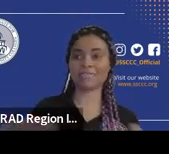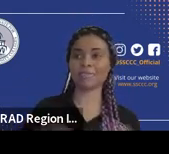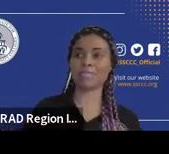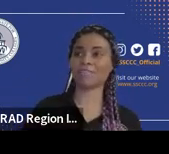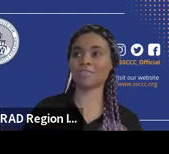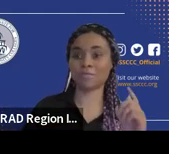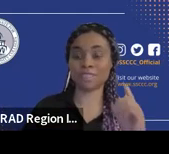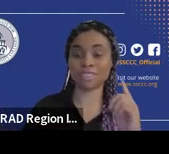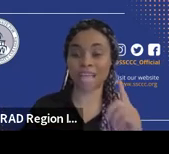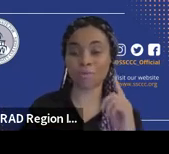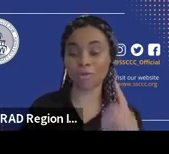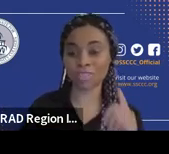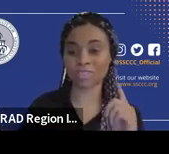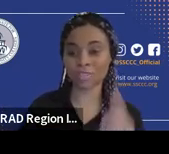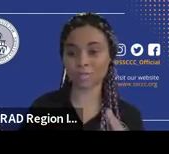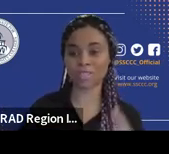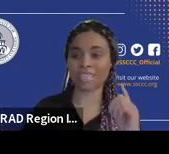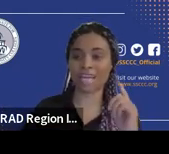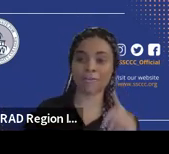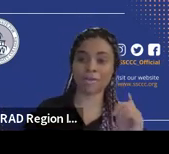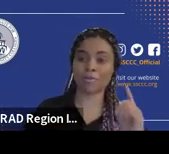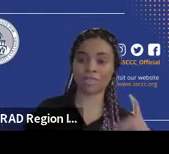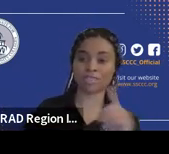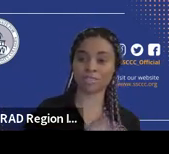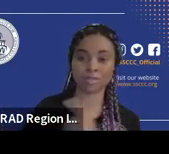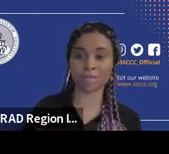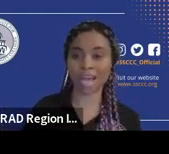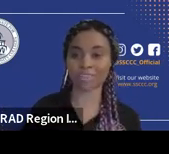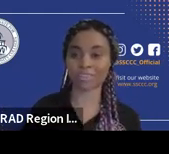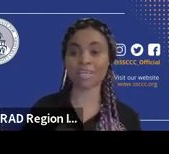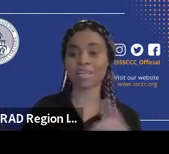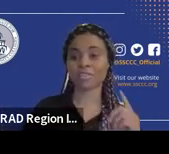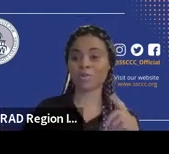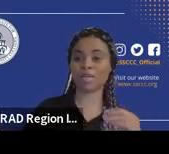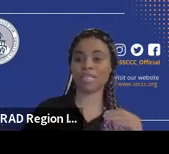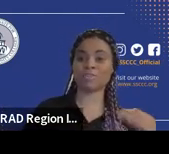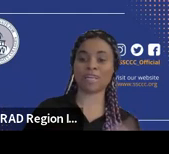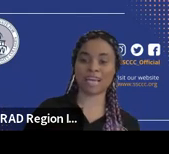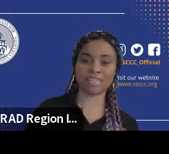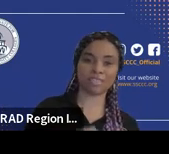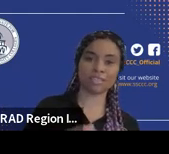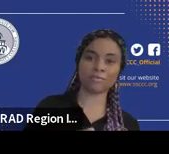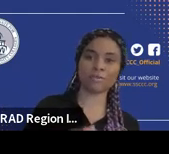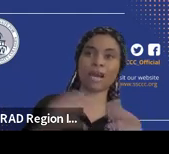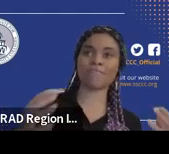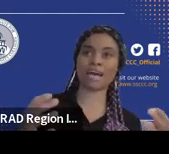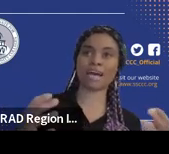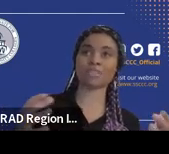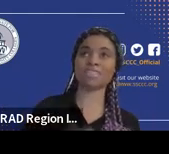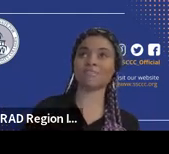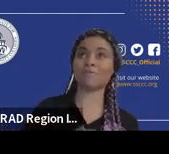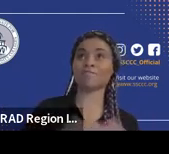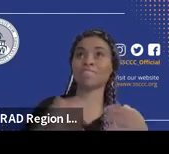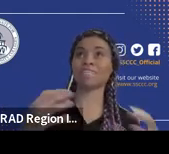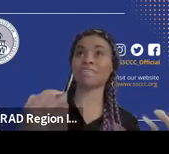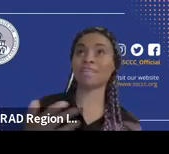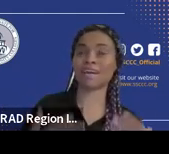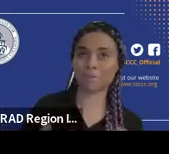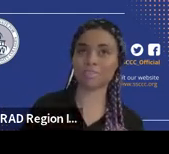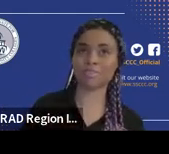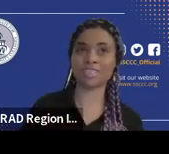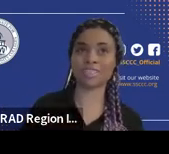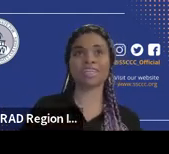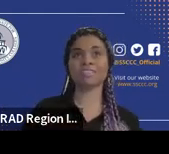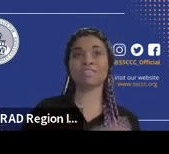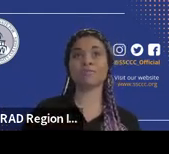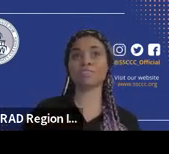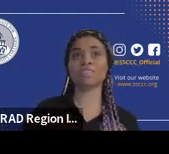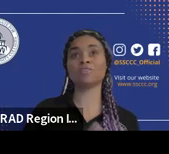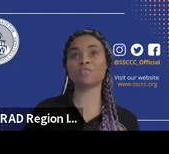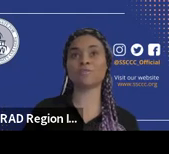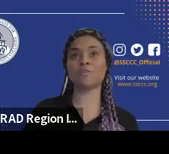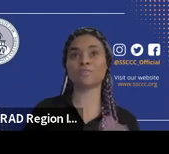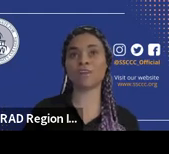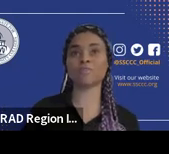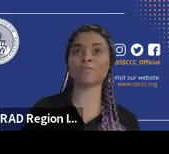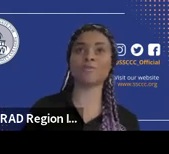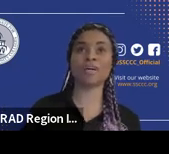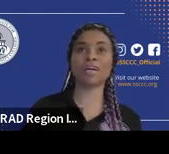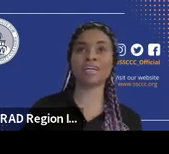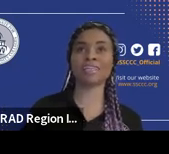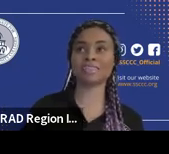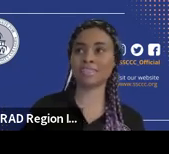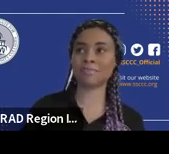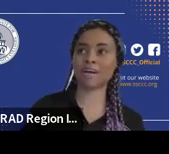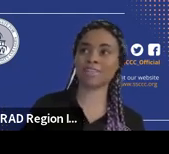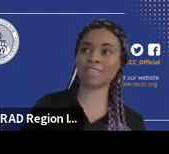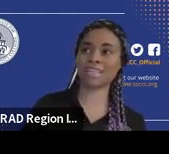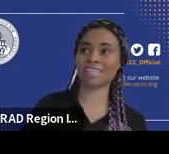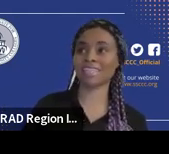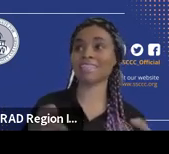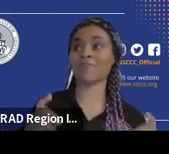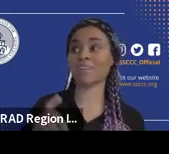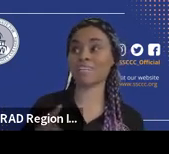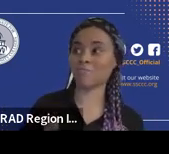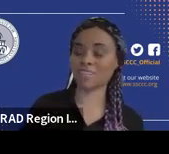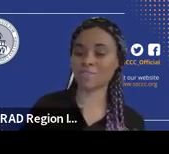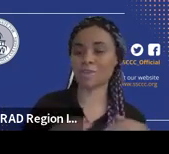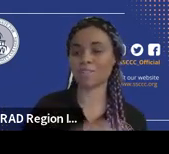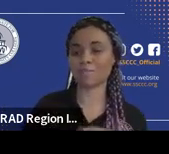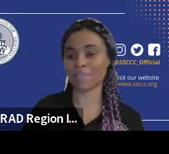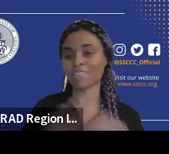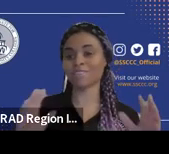It doesn't have to be other things. Give me just that one student, because every one student matters so it's great that if you have that ability to hear that from a student to once again use your voice follow through and see about getting that done and then when all else fails, you can always make a